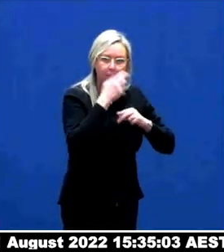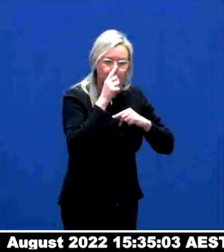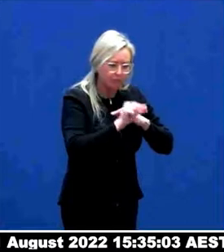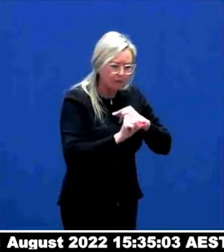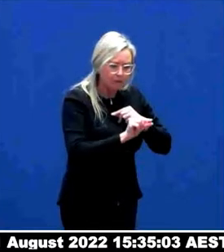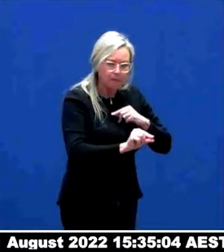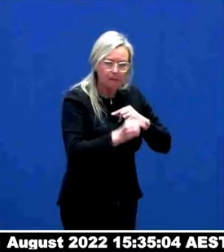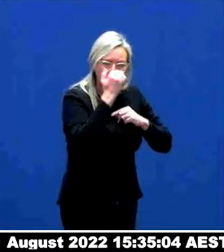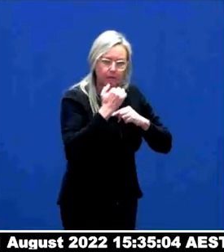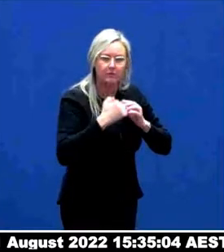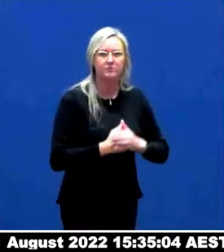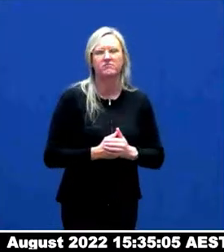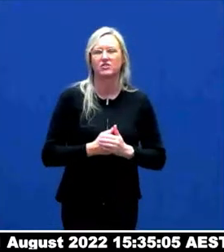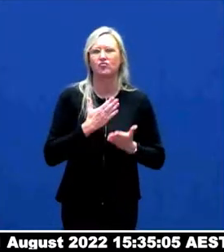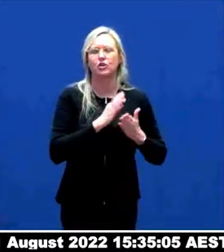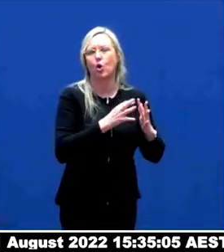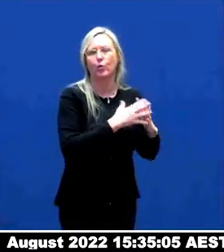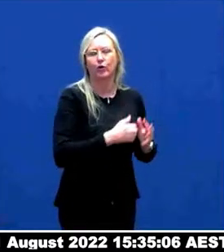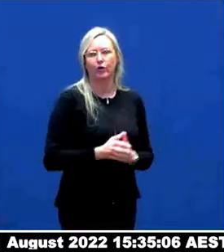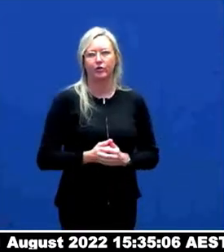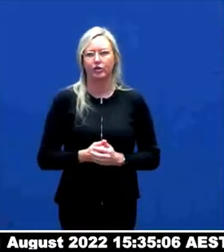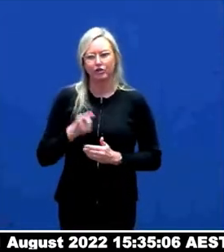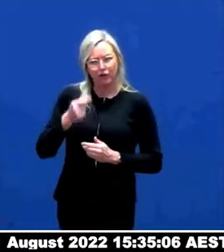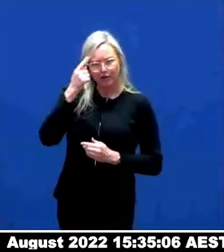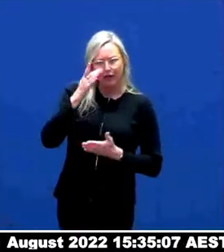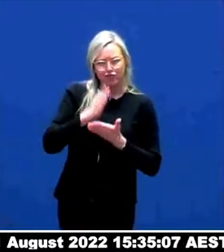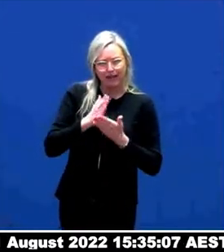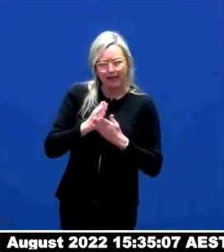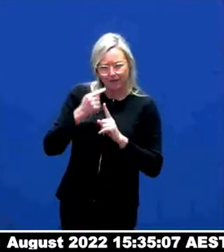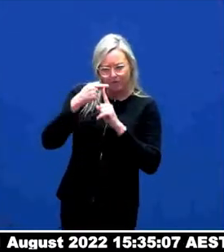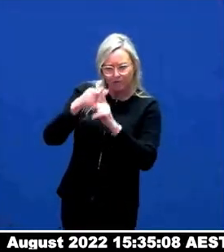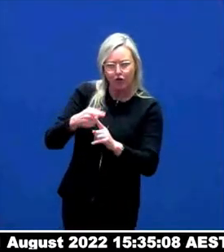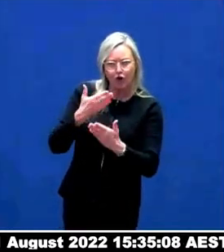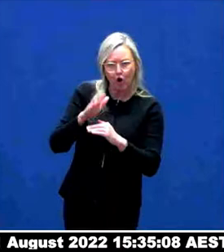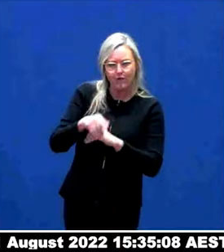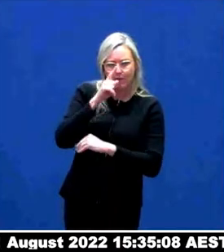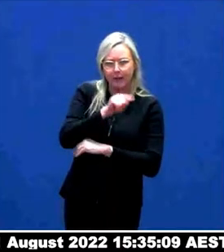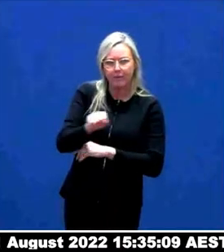So it's sort of really take a grassroots approach, go to the people? 'DAVE': Yeah, keep these services on the ground.